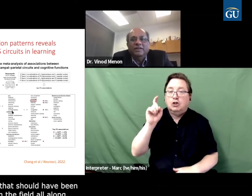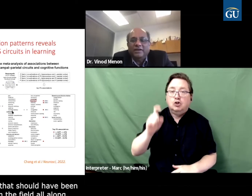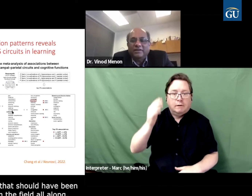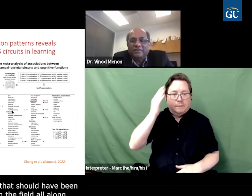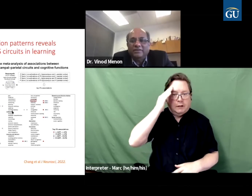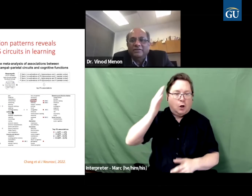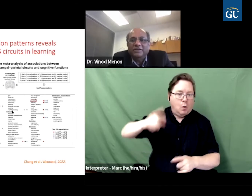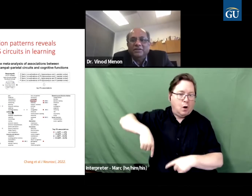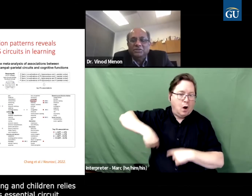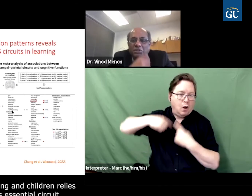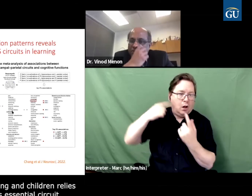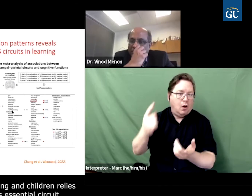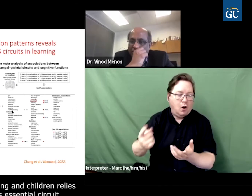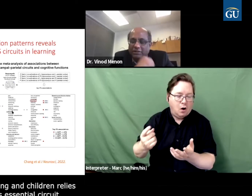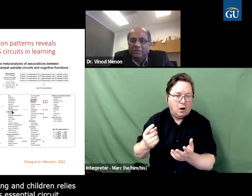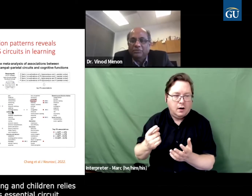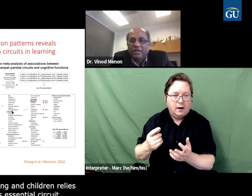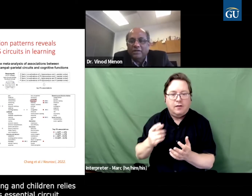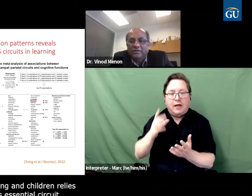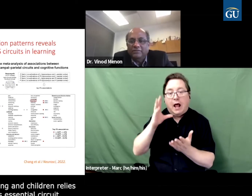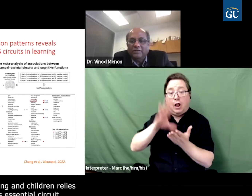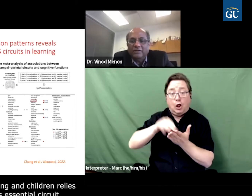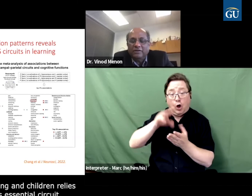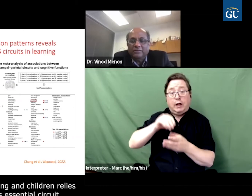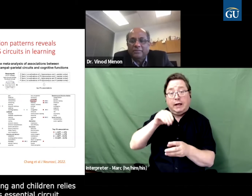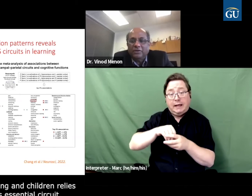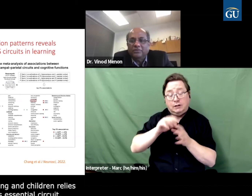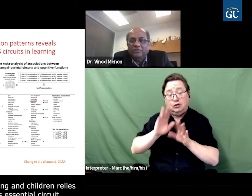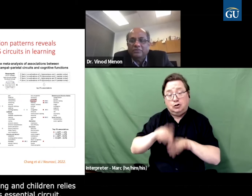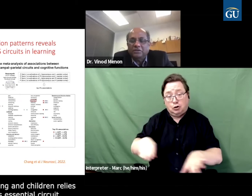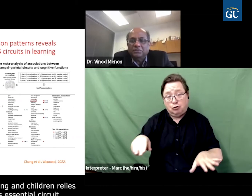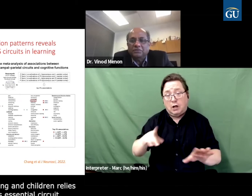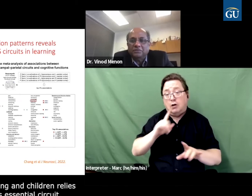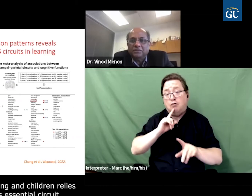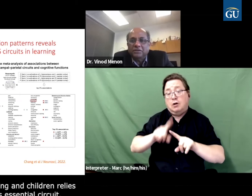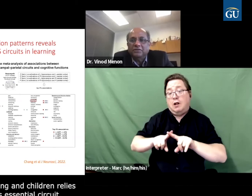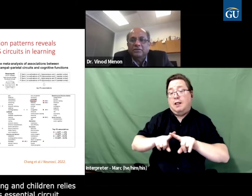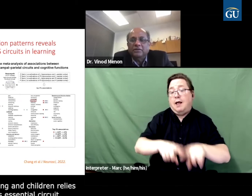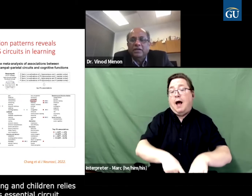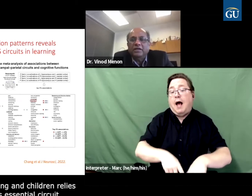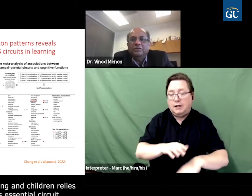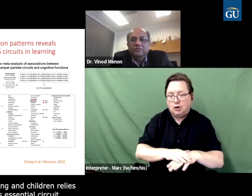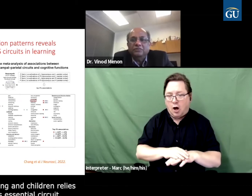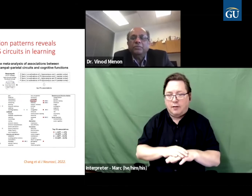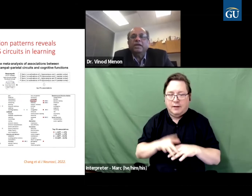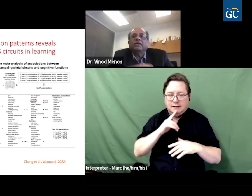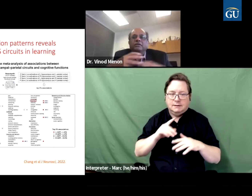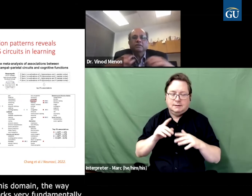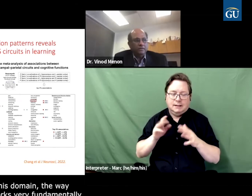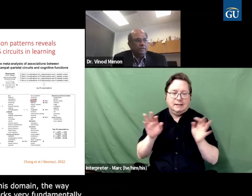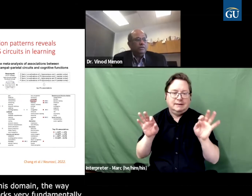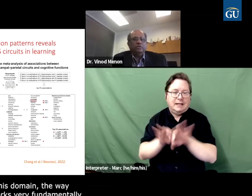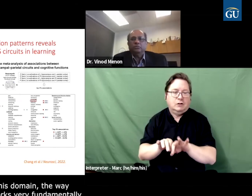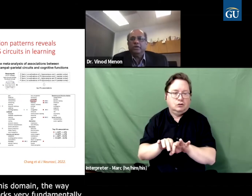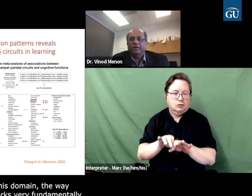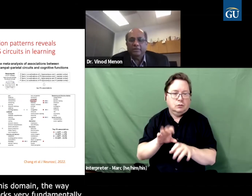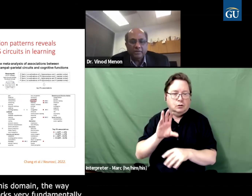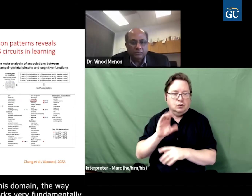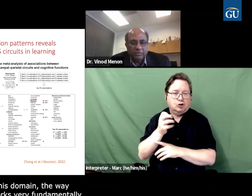along that learning and children relies on this essential circuit and in this